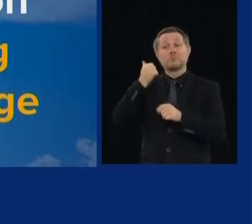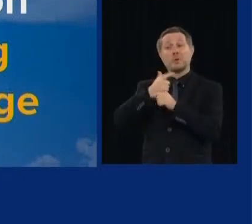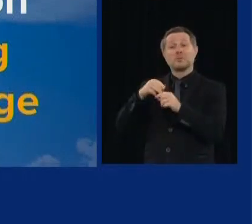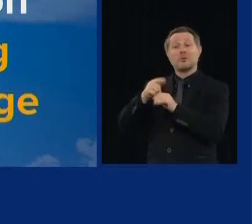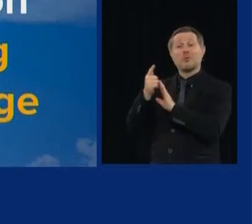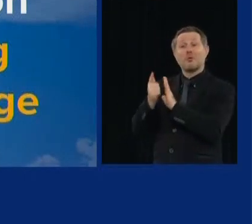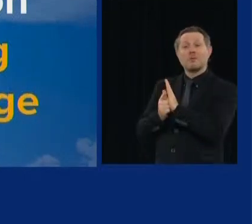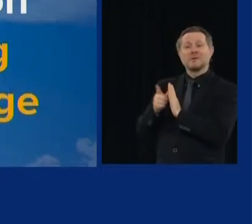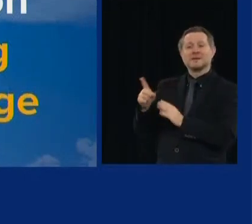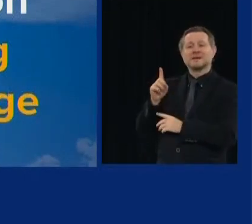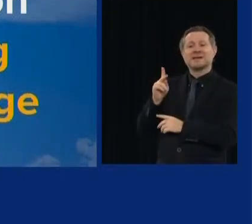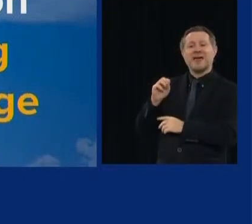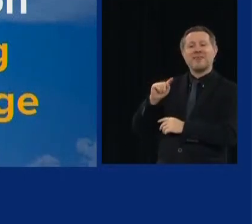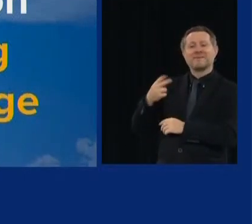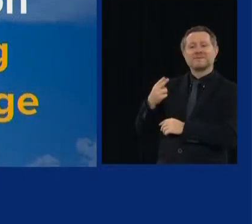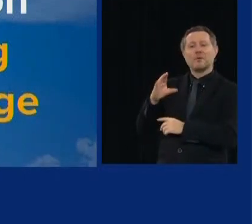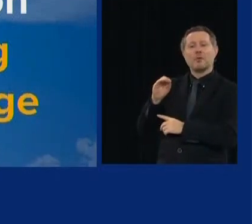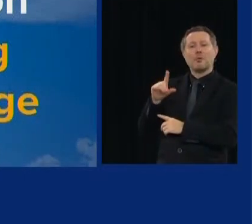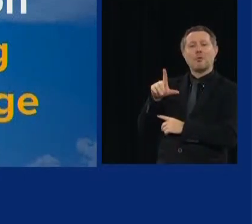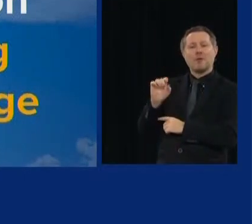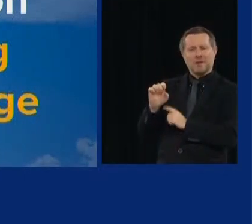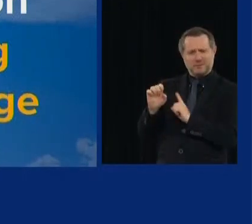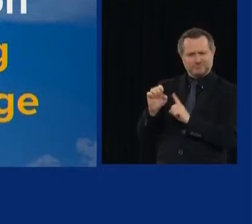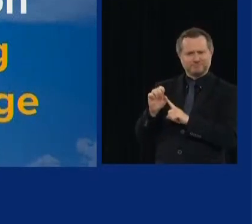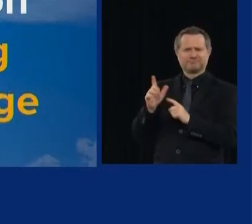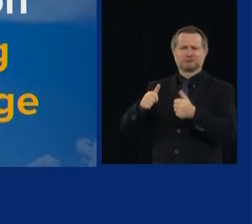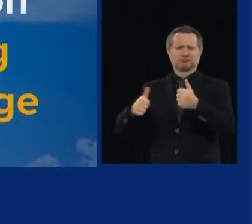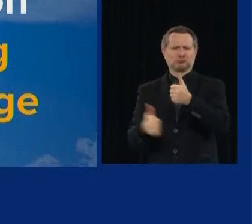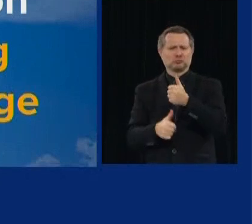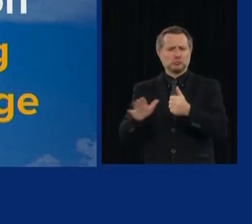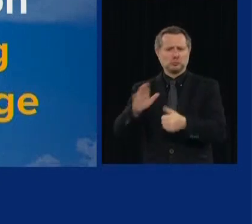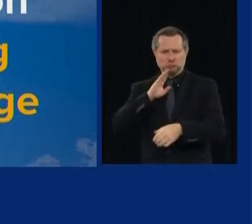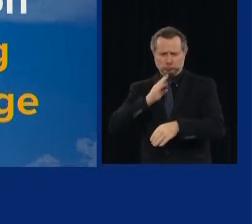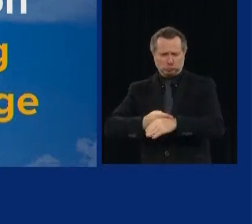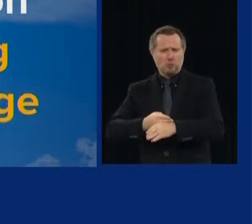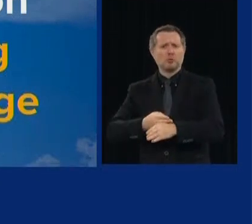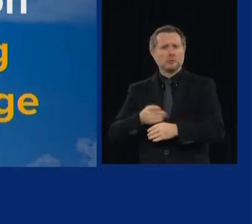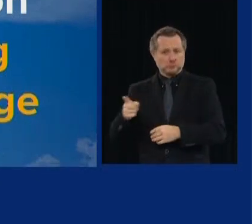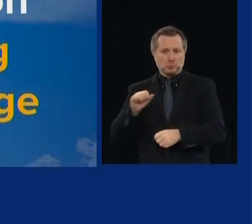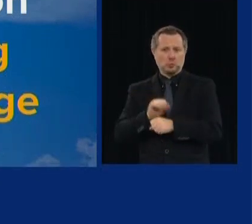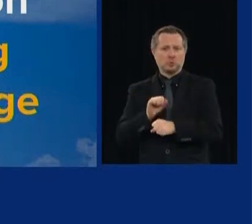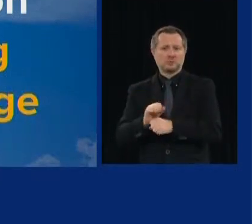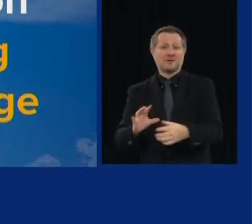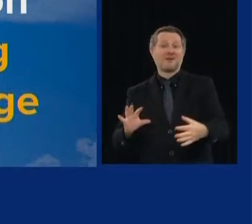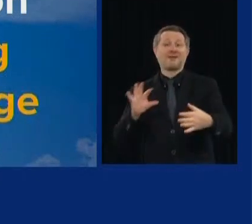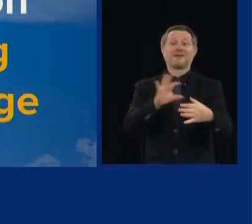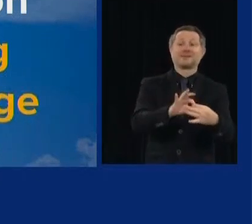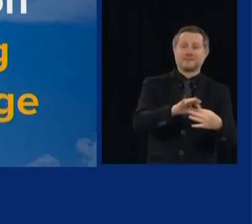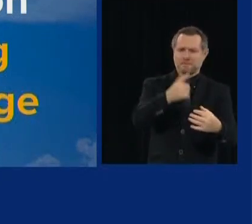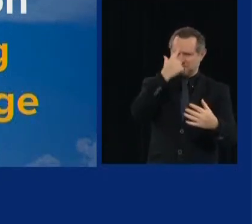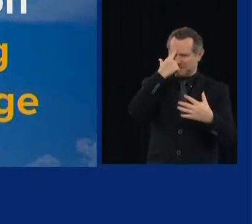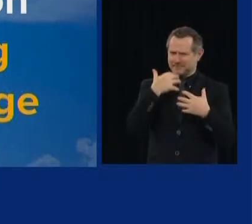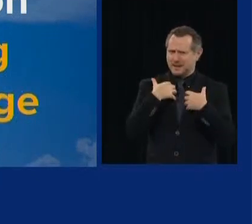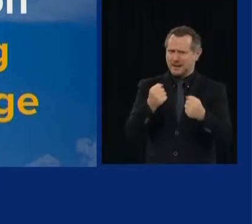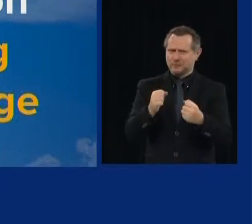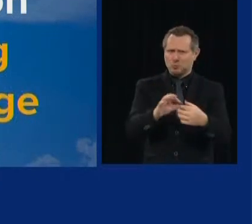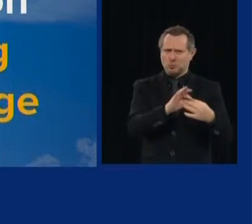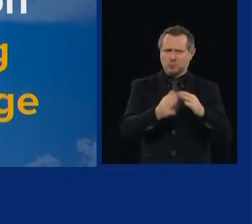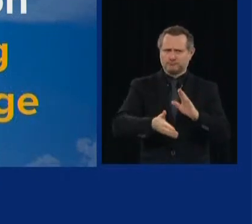WORKING ON A PROJECT, MY BROTHER-IN-LAW CAN'T CALL HIS